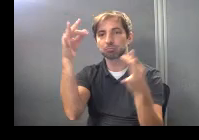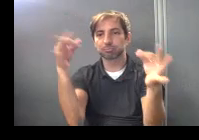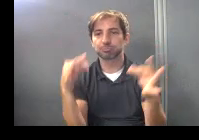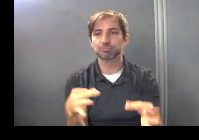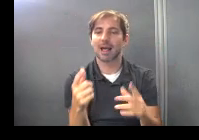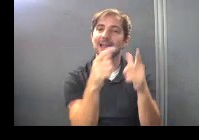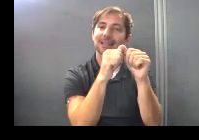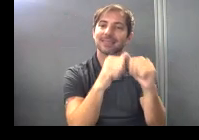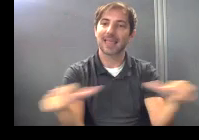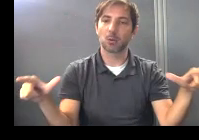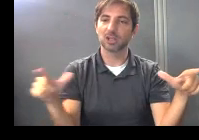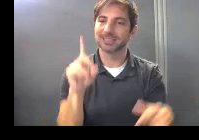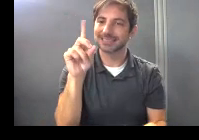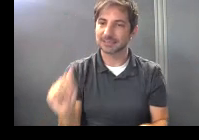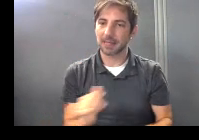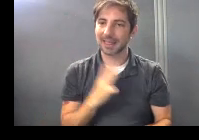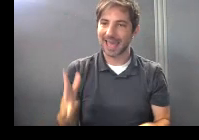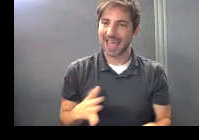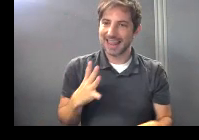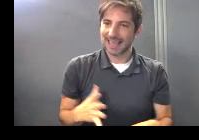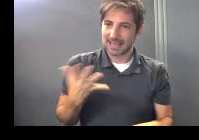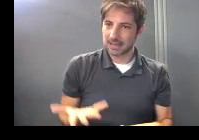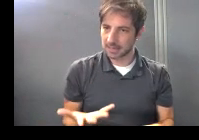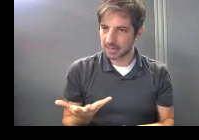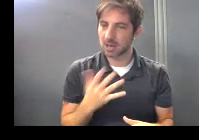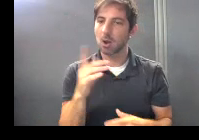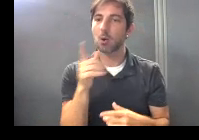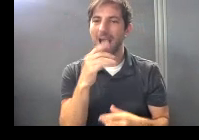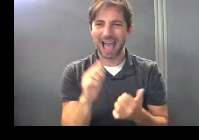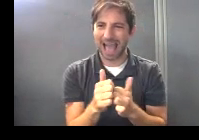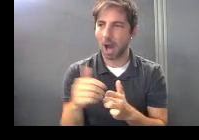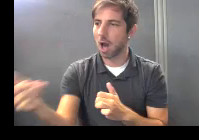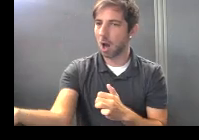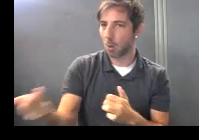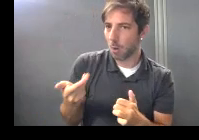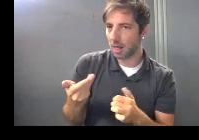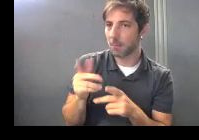DISABILITY ETIQUETTE TO HELP YOU WELCOMING THOSE TO THE ART ORGANIZATION.